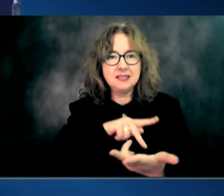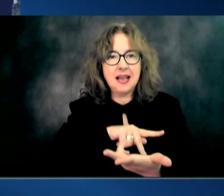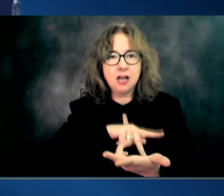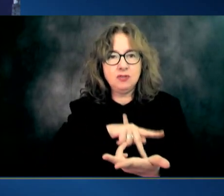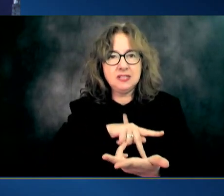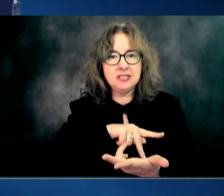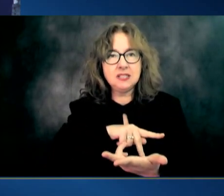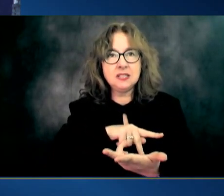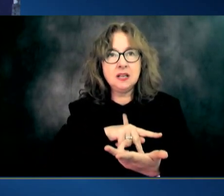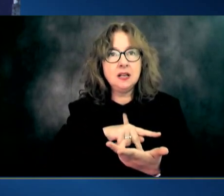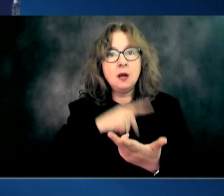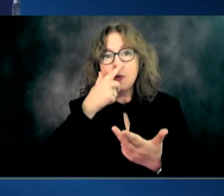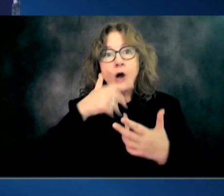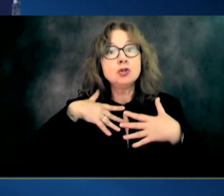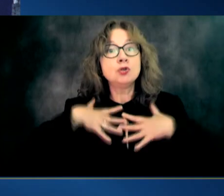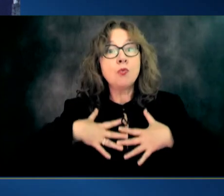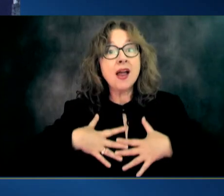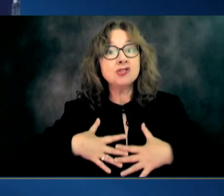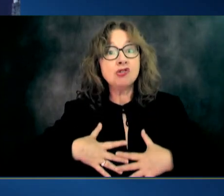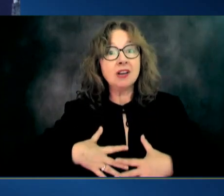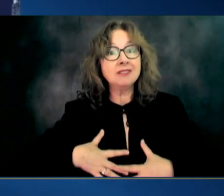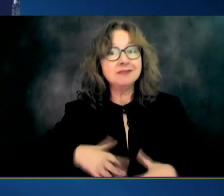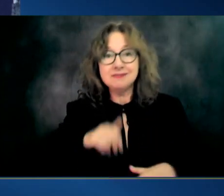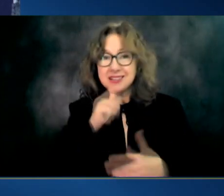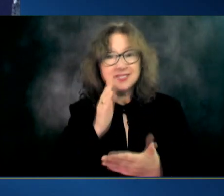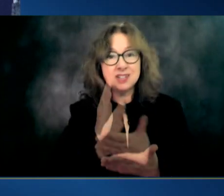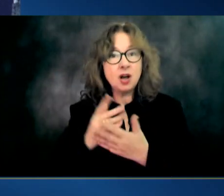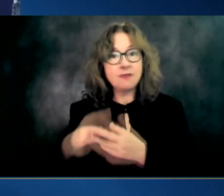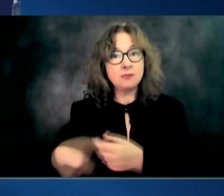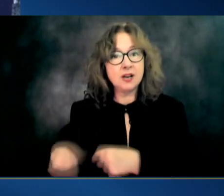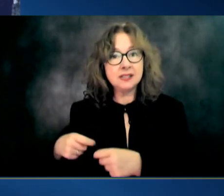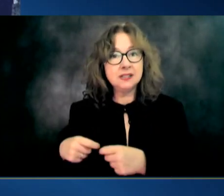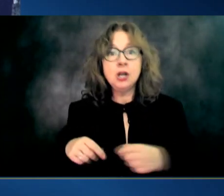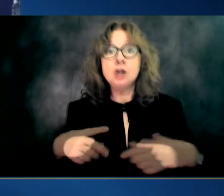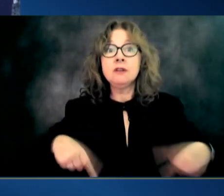doesn't stop because of the transplant. The anxiety doesn't stop because of the transplant.